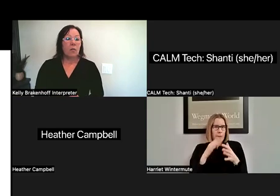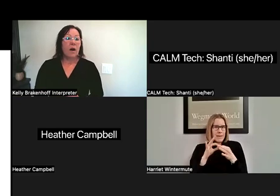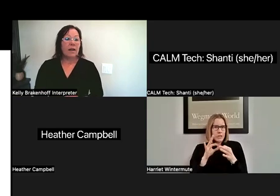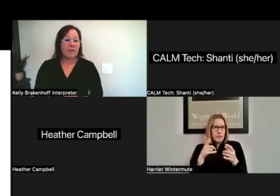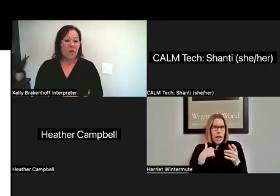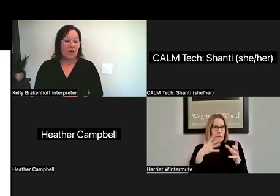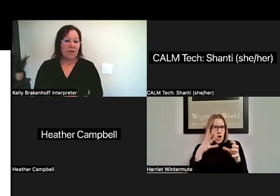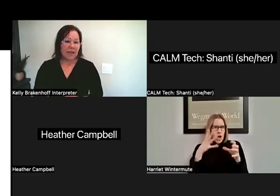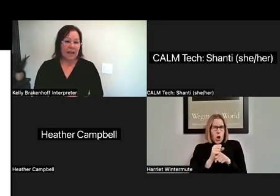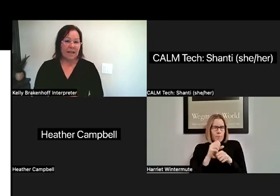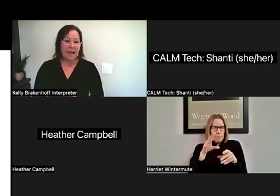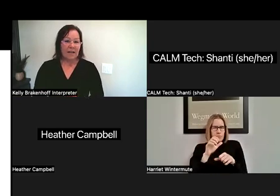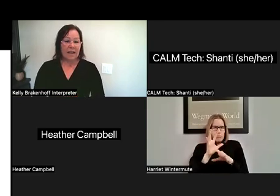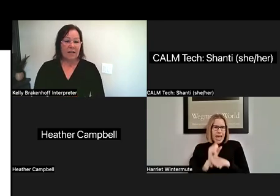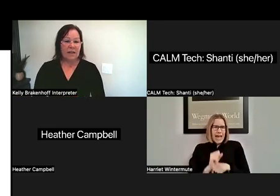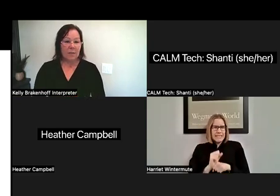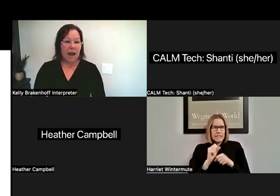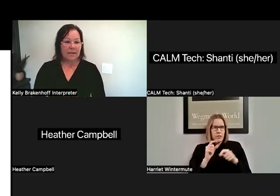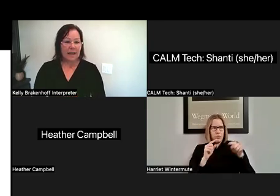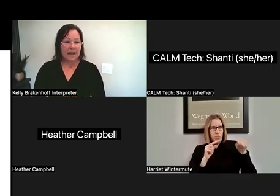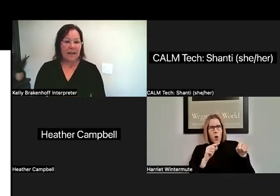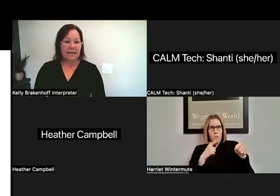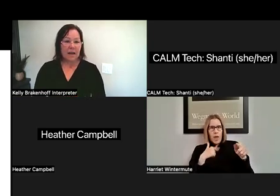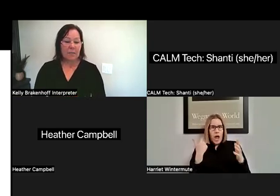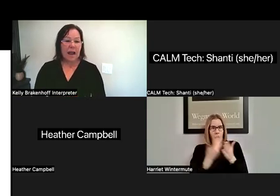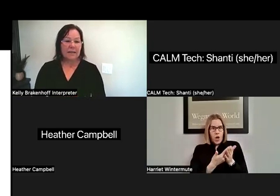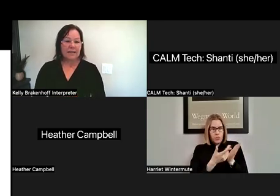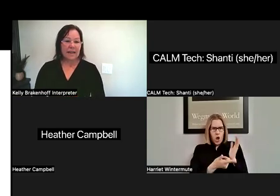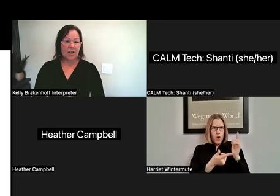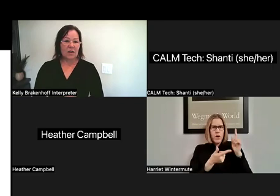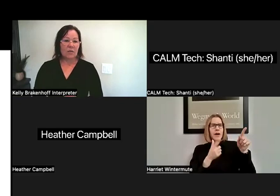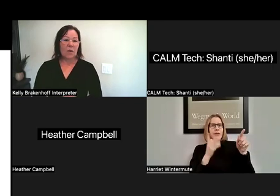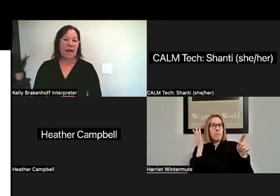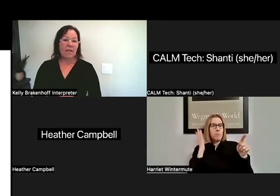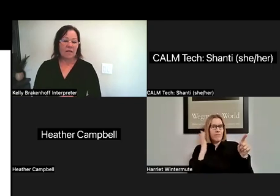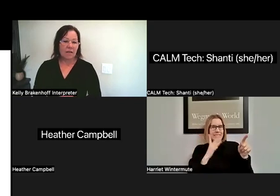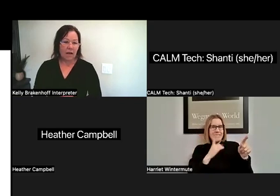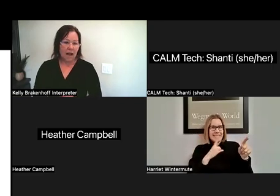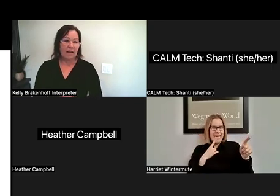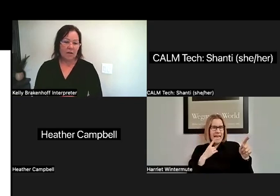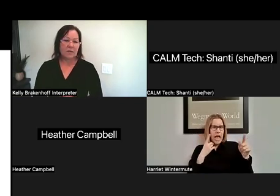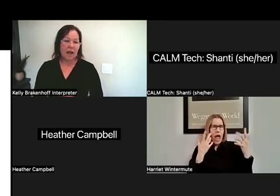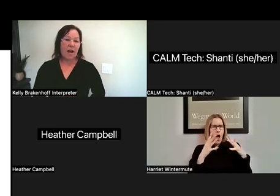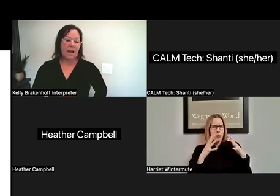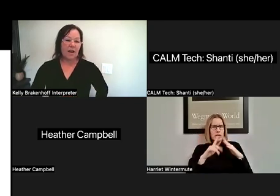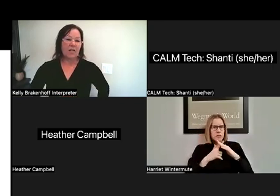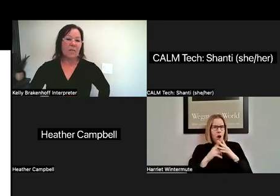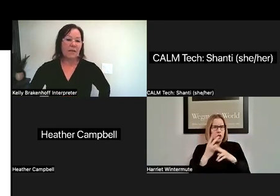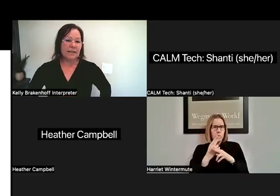One thing that they use in Nebraska is a practice here that I noticed when I got here the previous